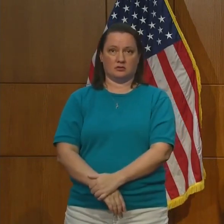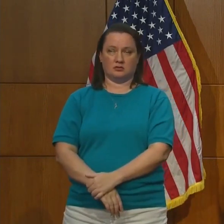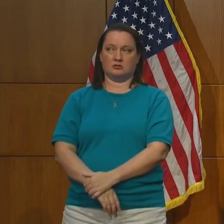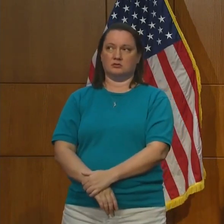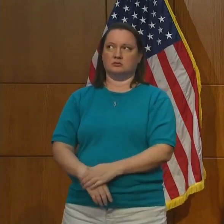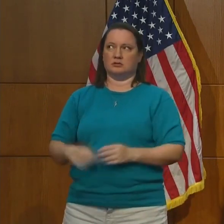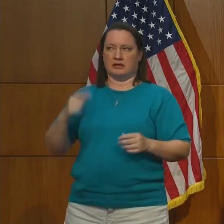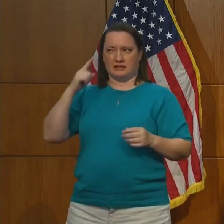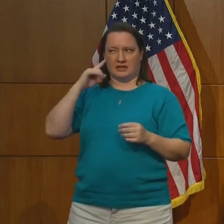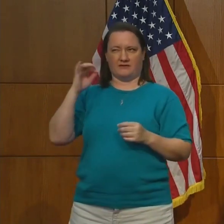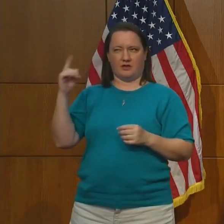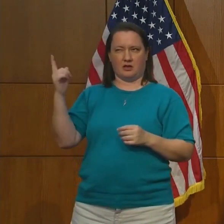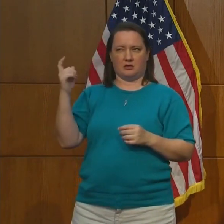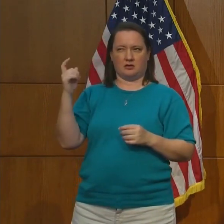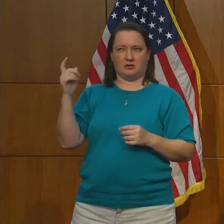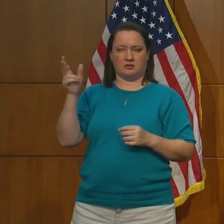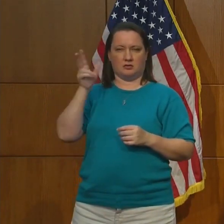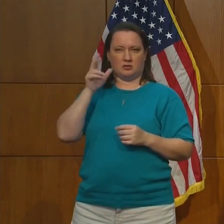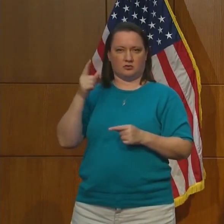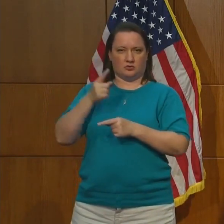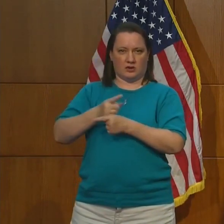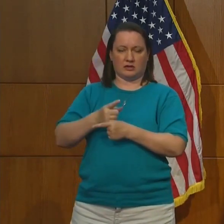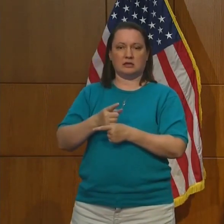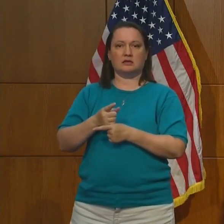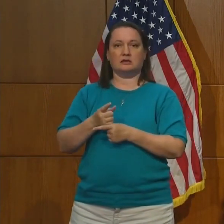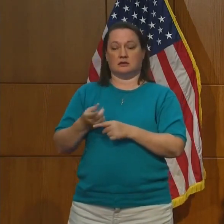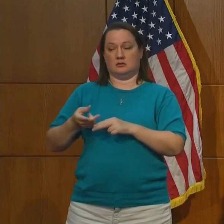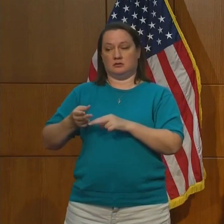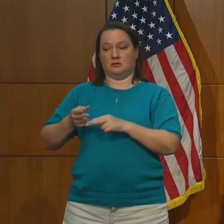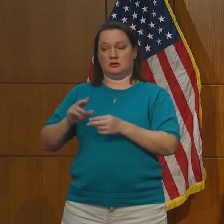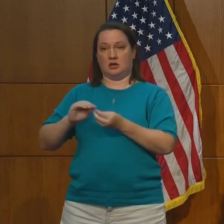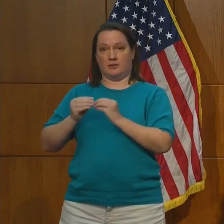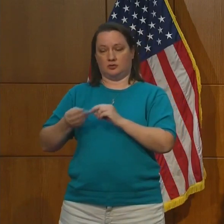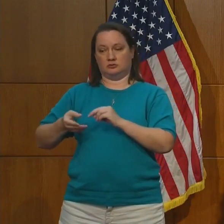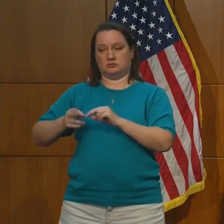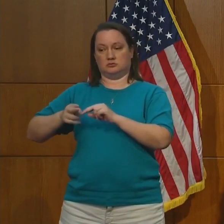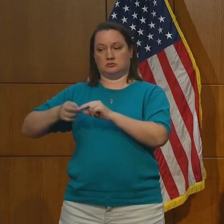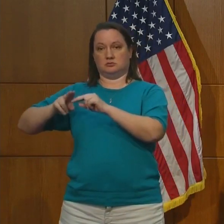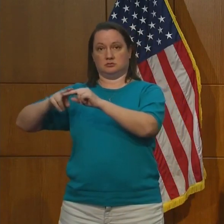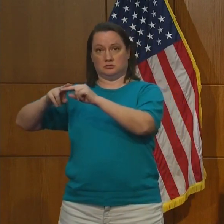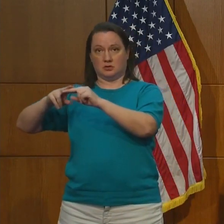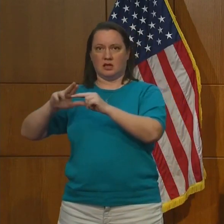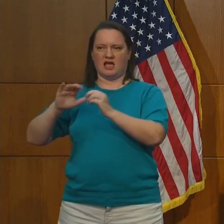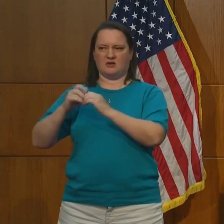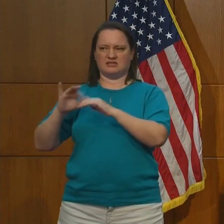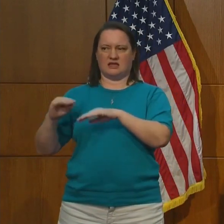AFFECTING THEIR- KIDS RETURN TO IN PERSON. SCHOOLING IN THE FALL. QUESTION I HEARD IT